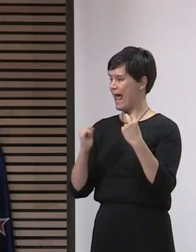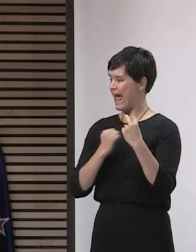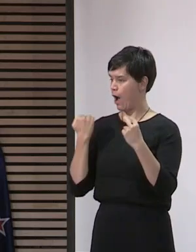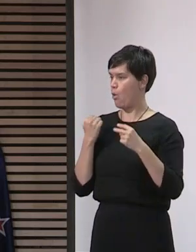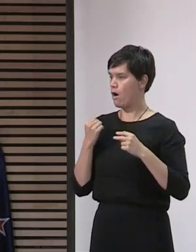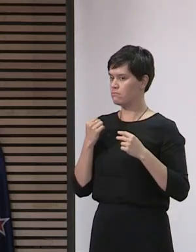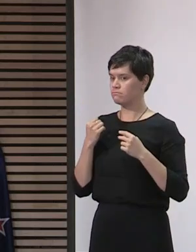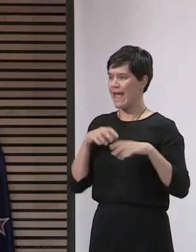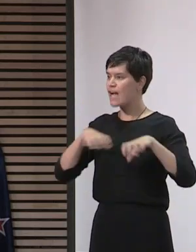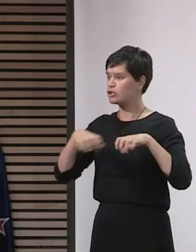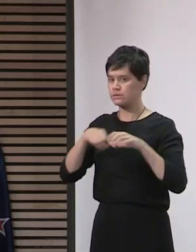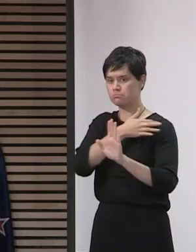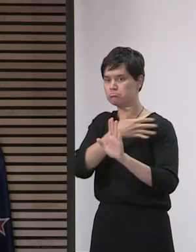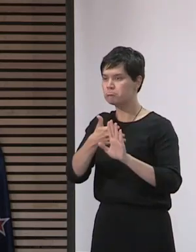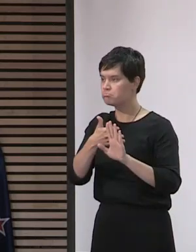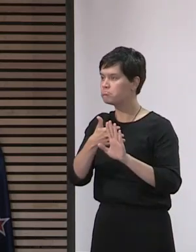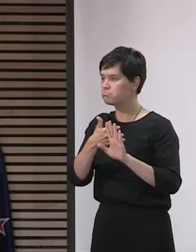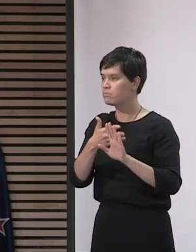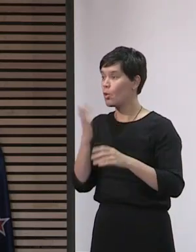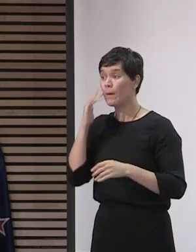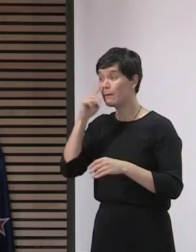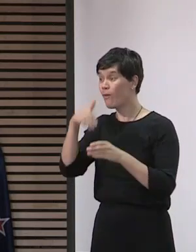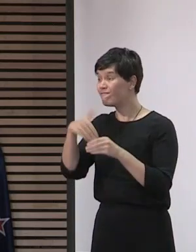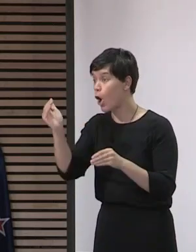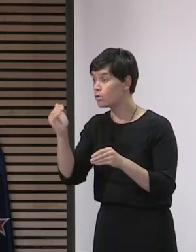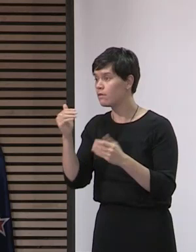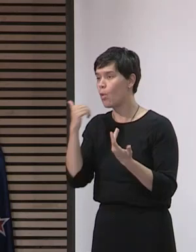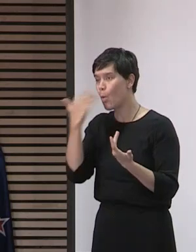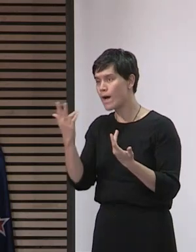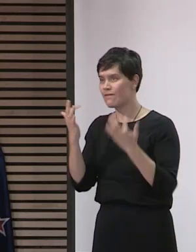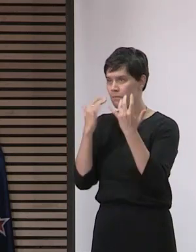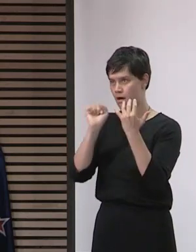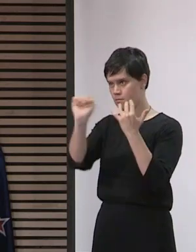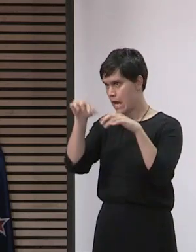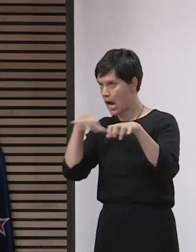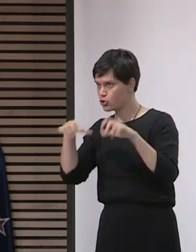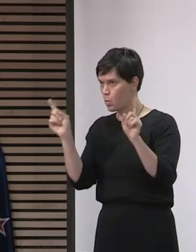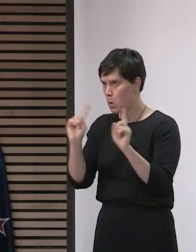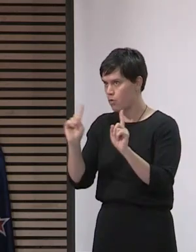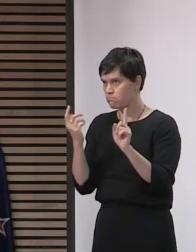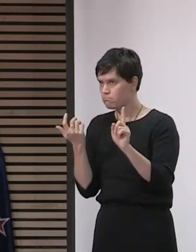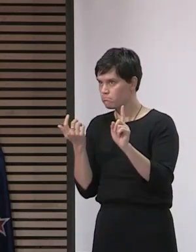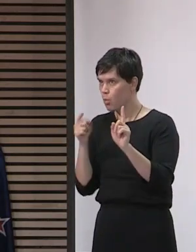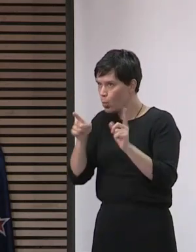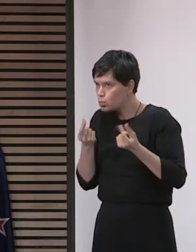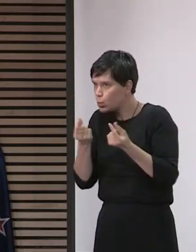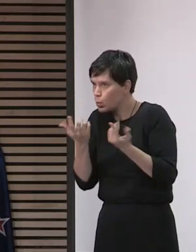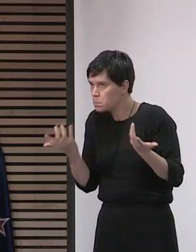as politicians, we're judged on our record. And that's what we campaign on. That's what people look to when they make a determination of whether